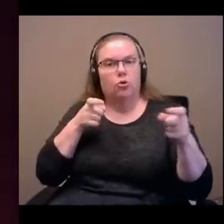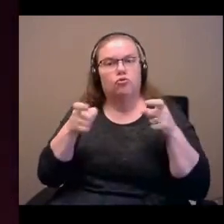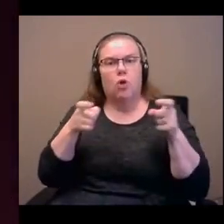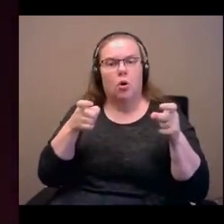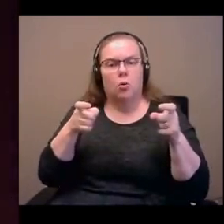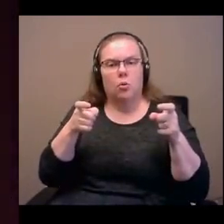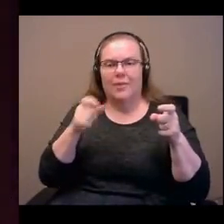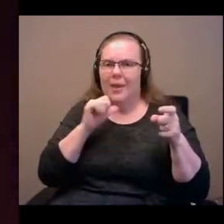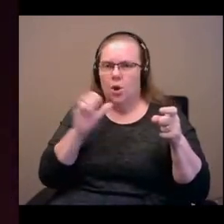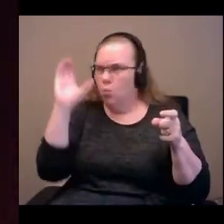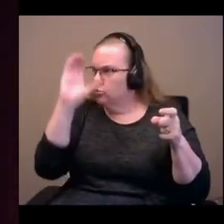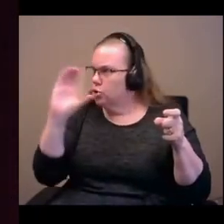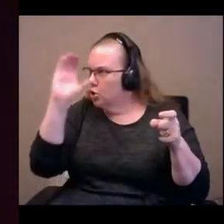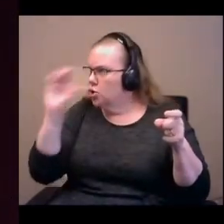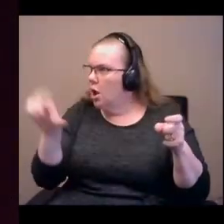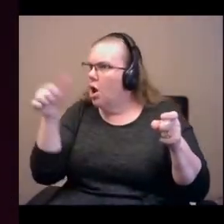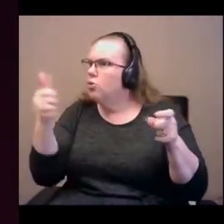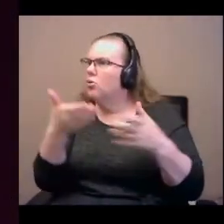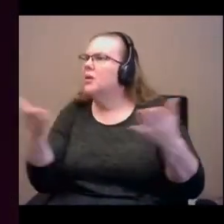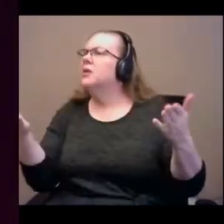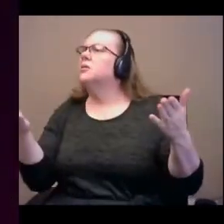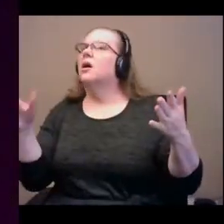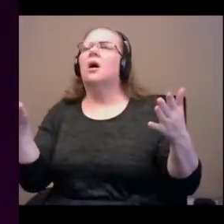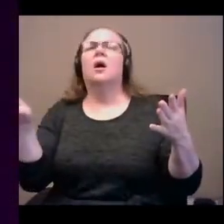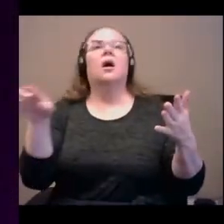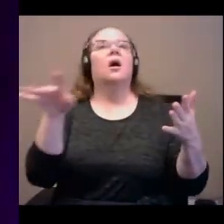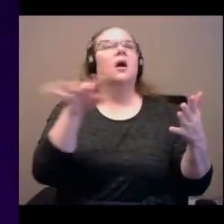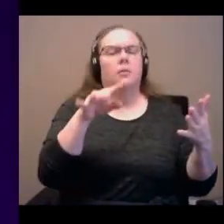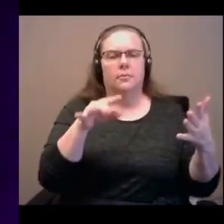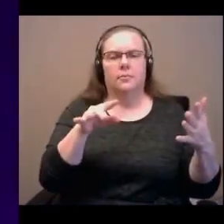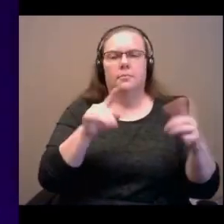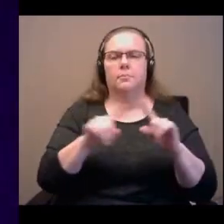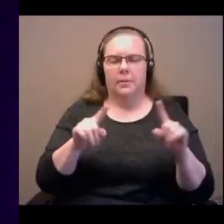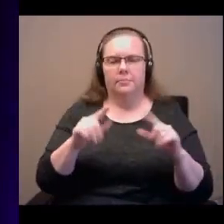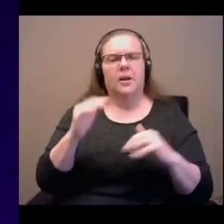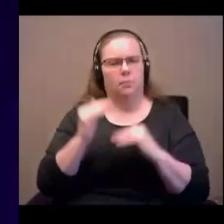choice can be a great way to encourage action. Let me build on that with another strategy that